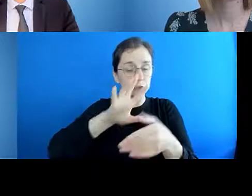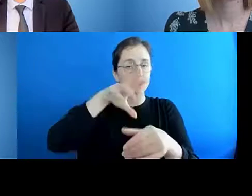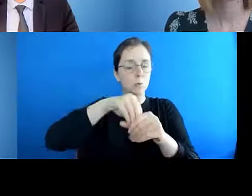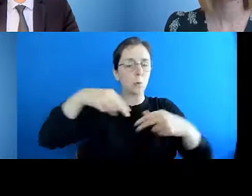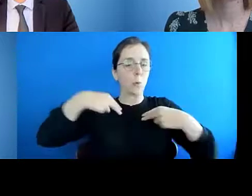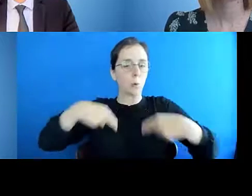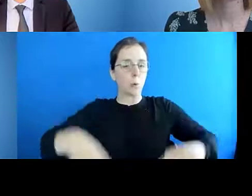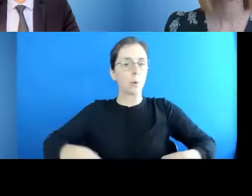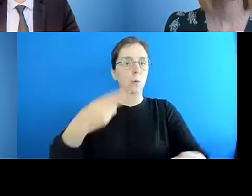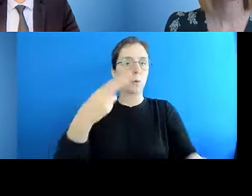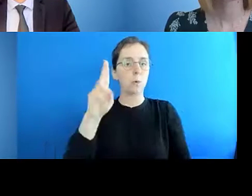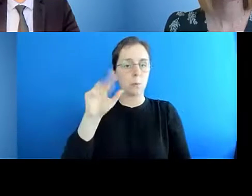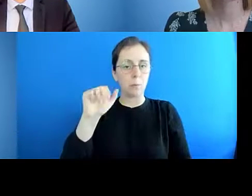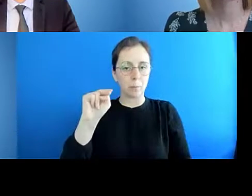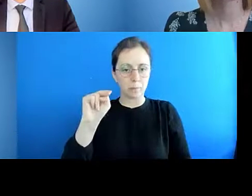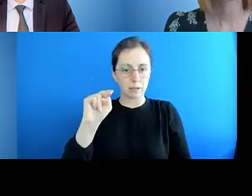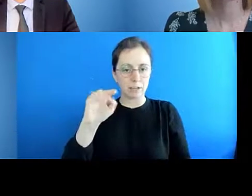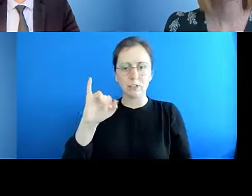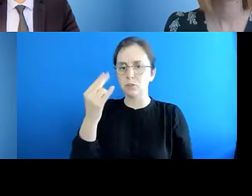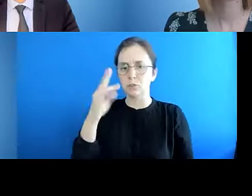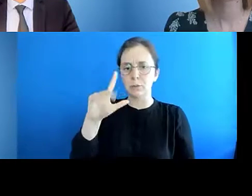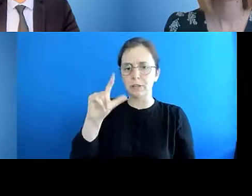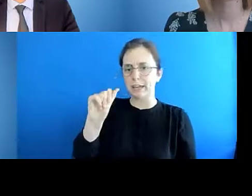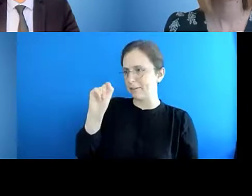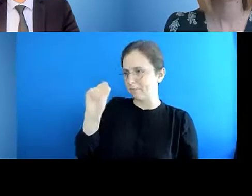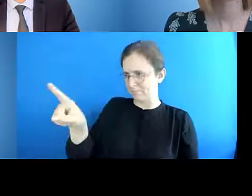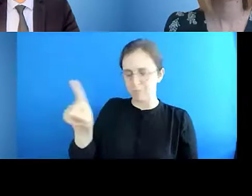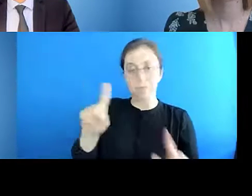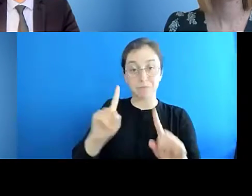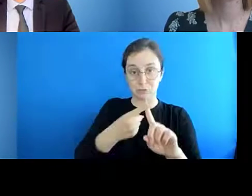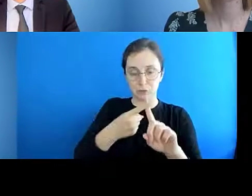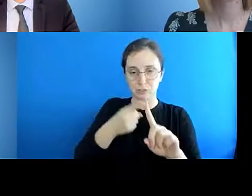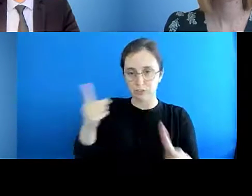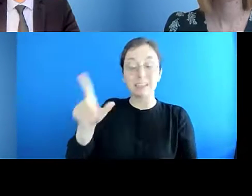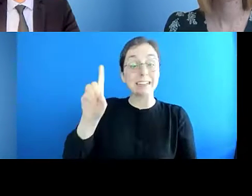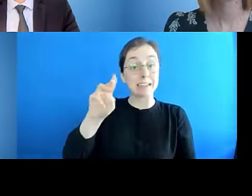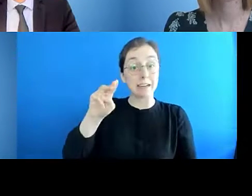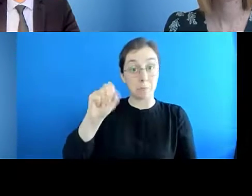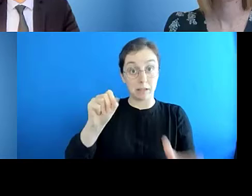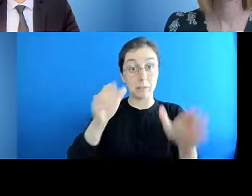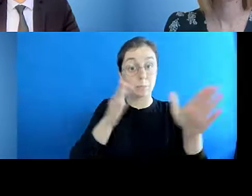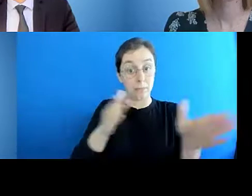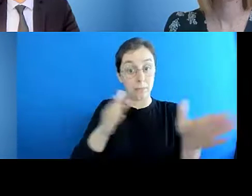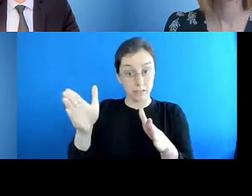so, Julia, I'm going to address this first question to you. DMS plans do ask about some things